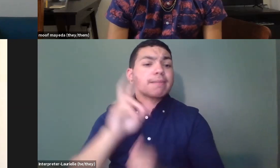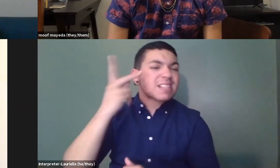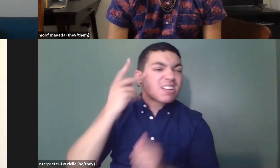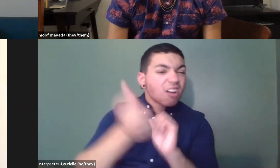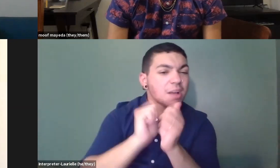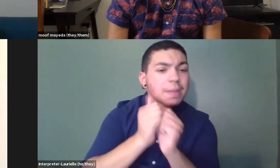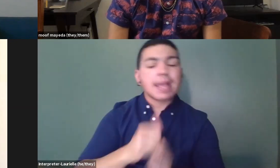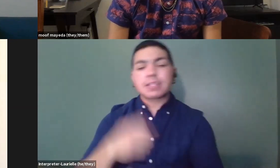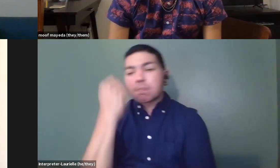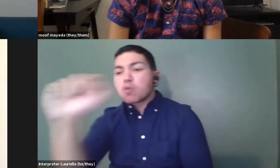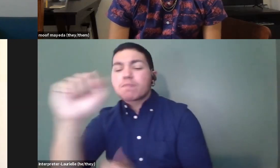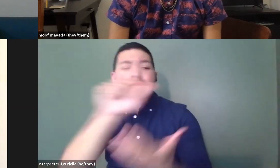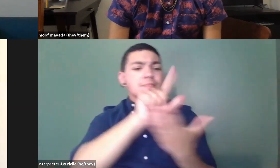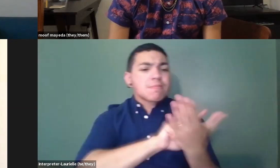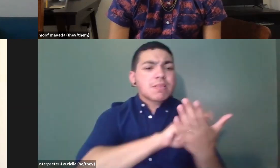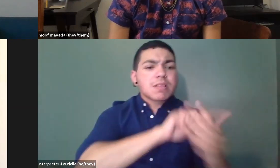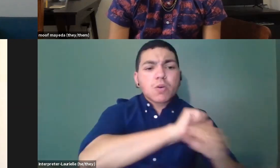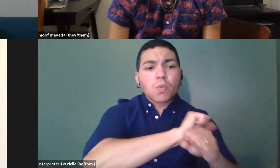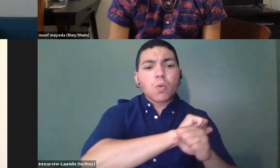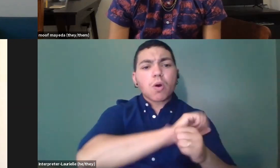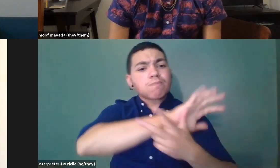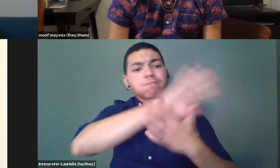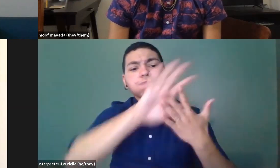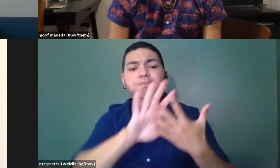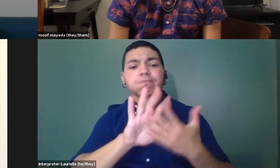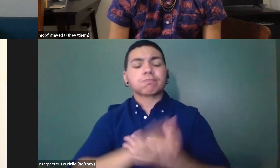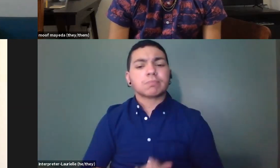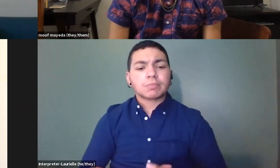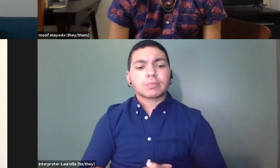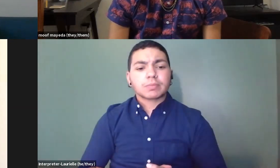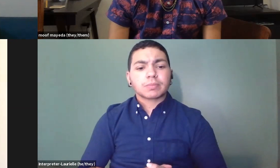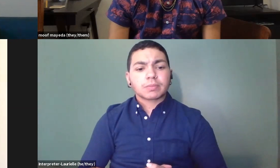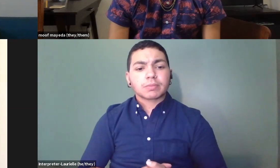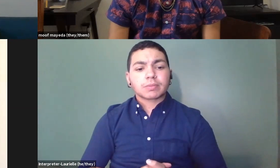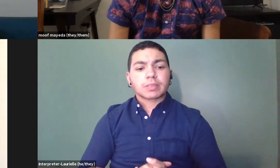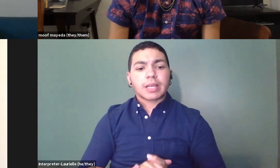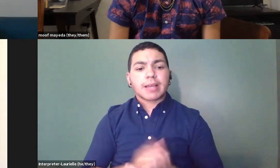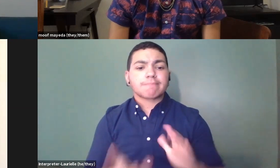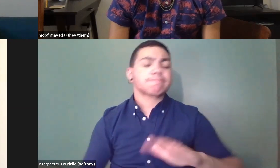should go next or is going next?